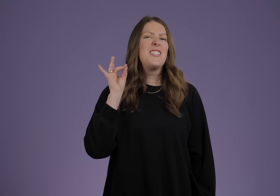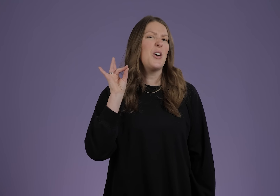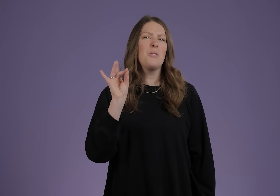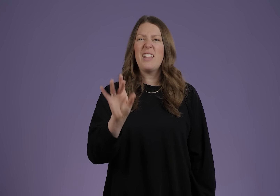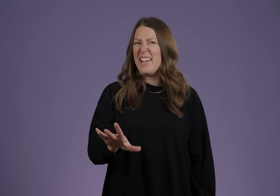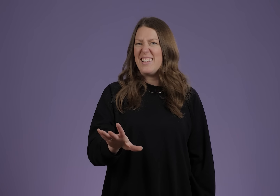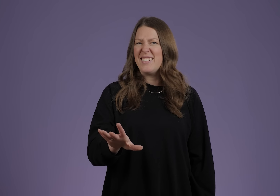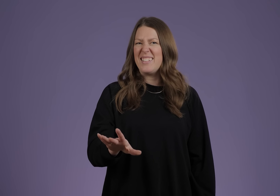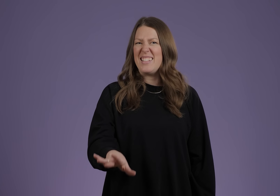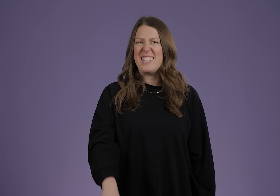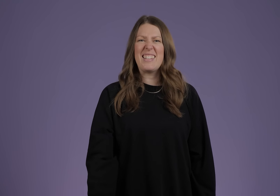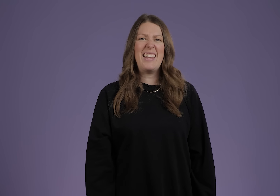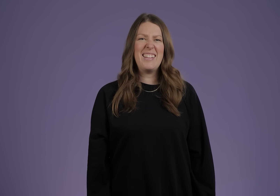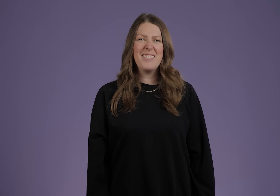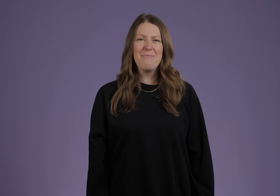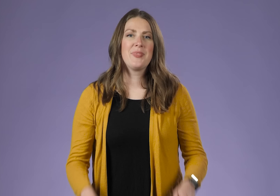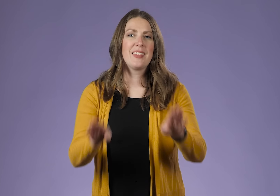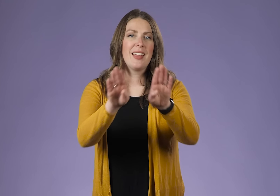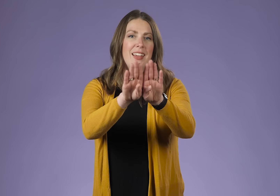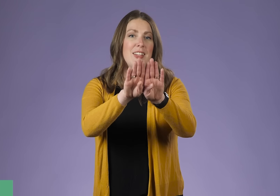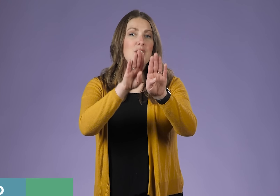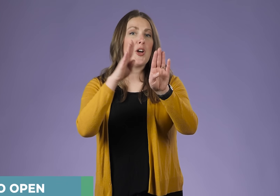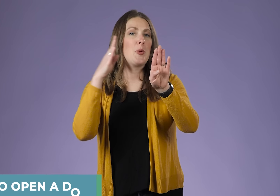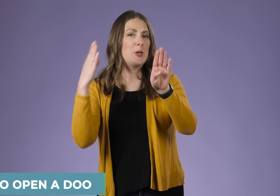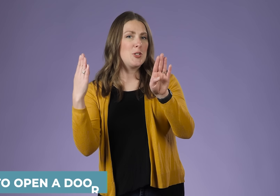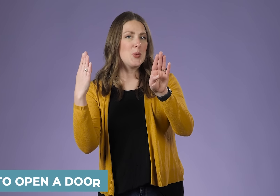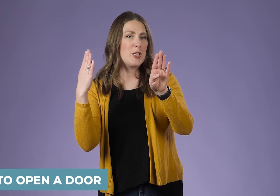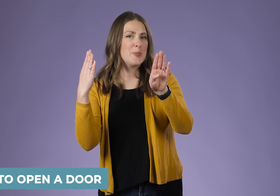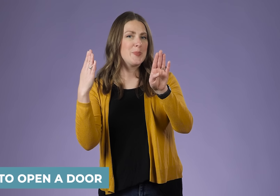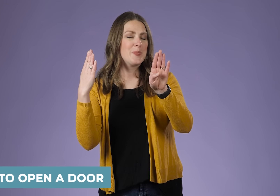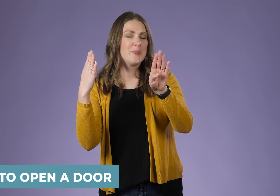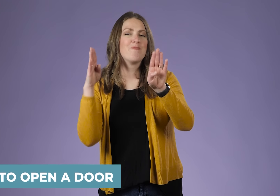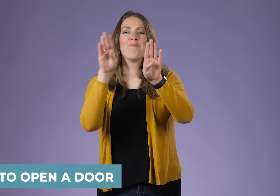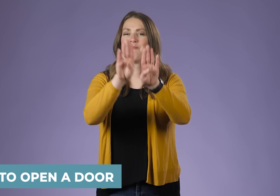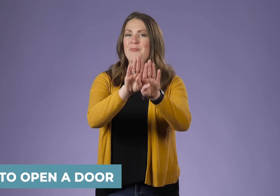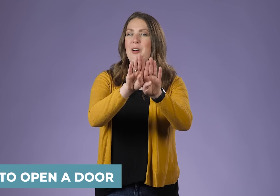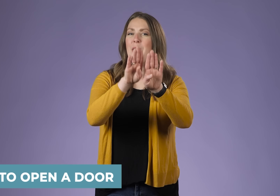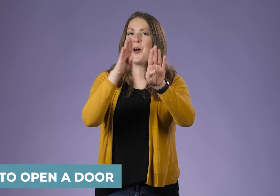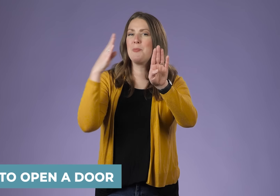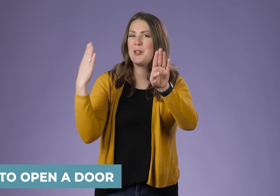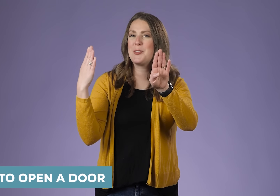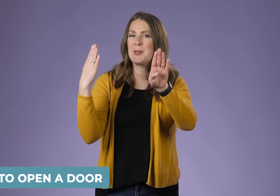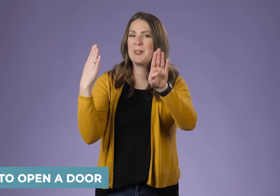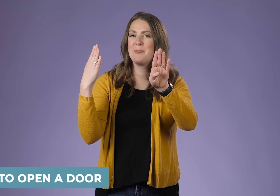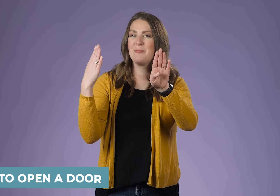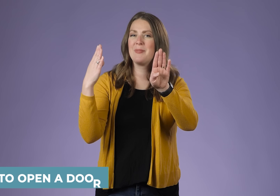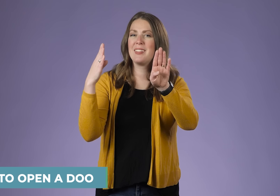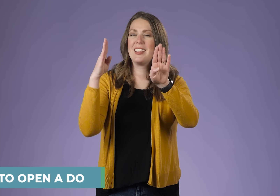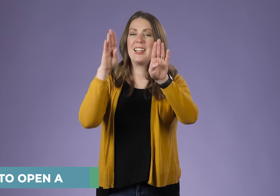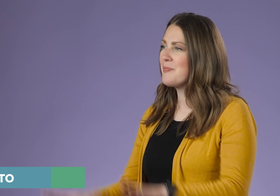Don't like dislike Open a door